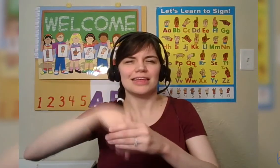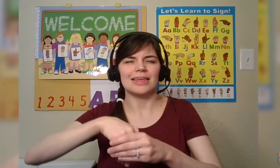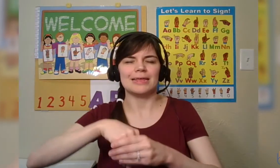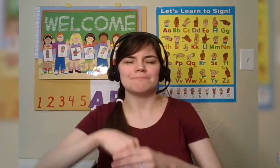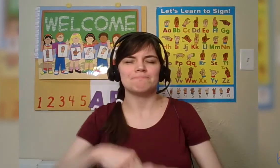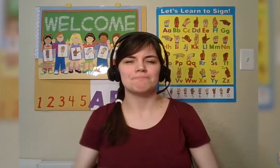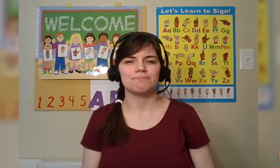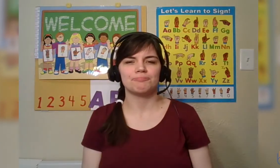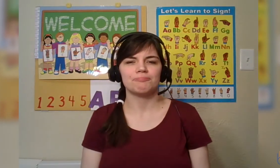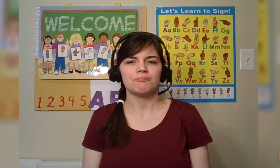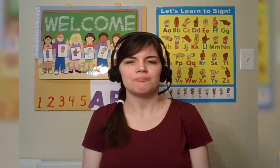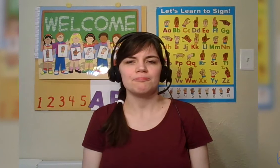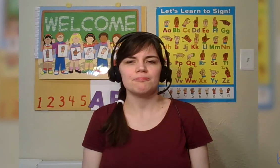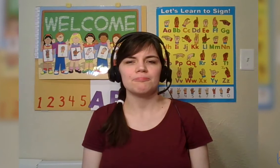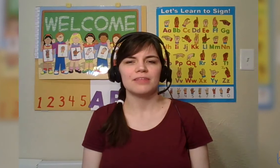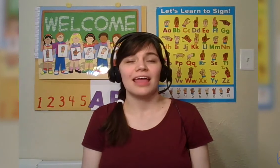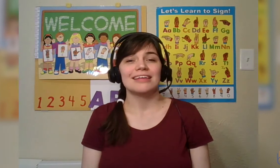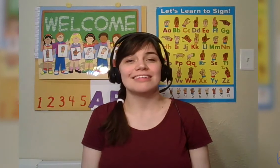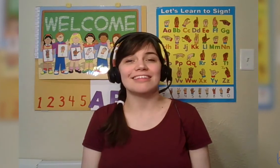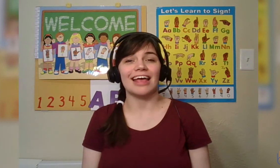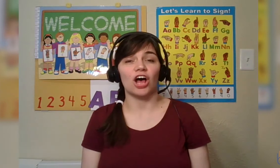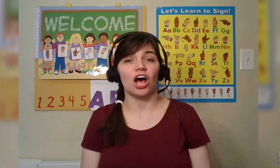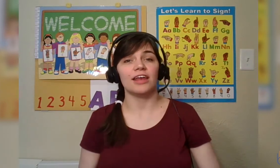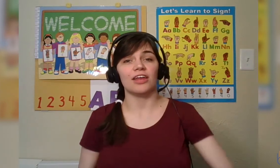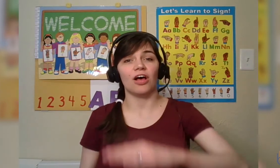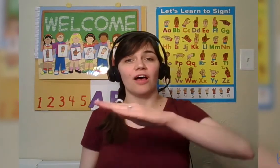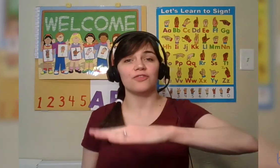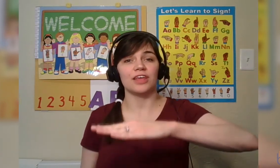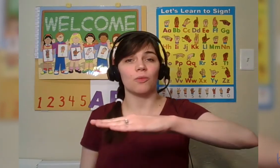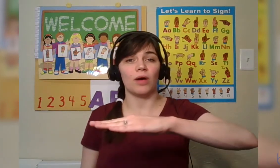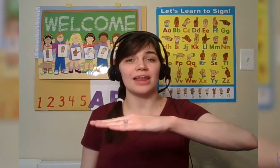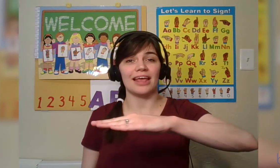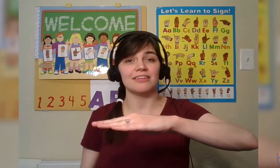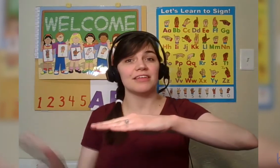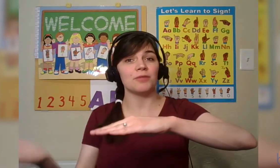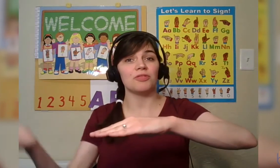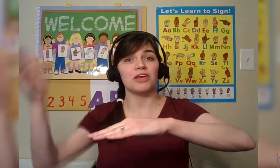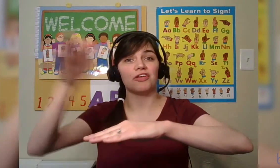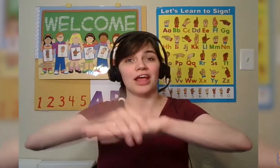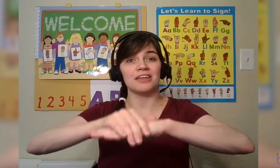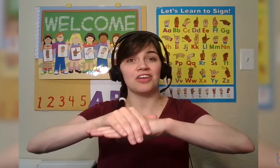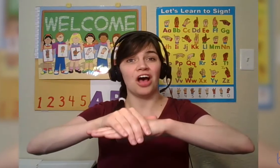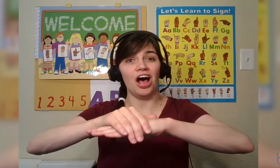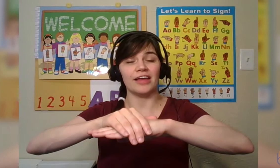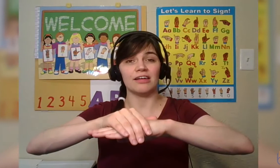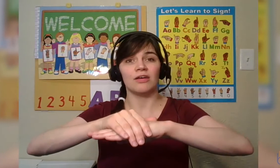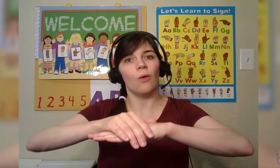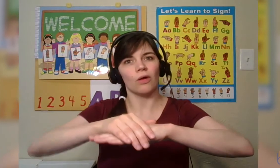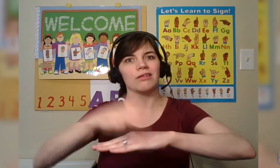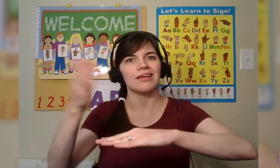To sign, "on and off," take one hand and put the other hand on or off.